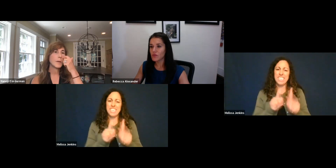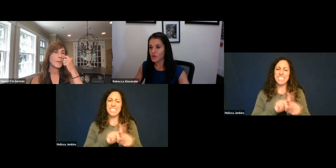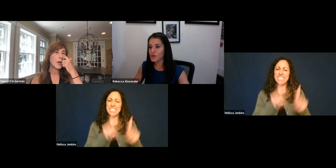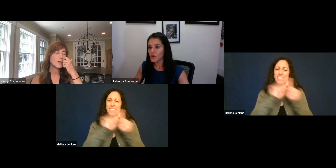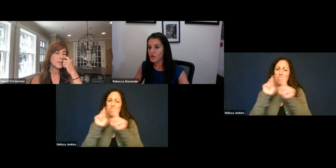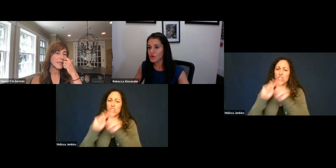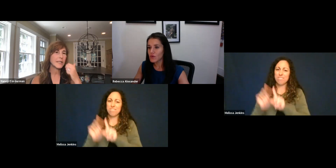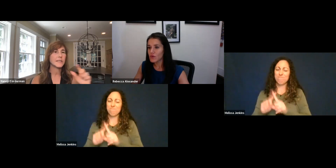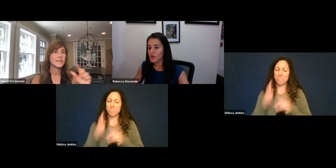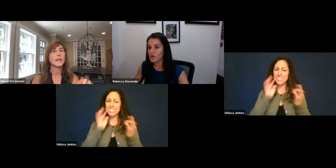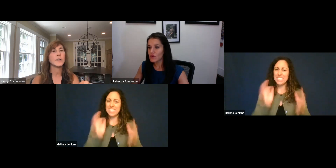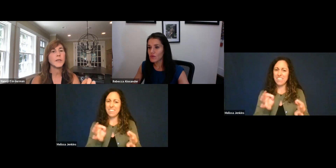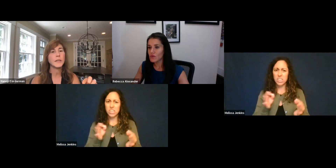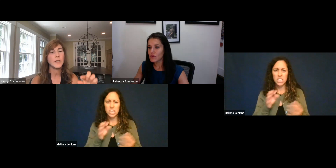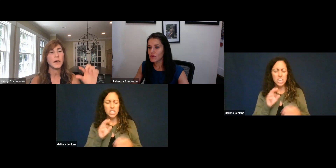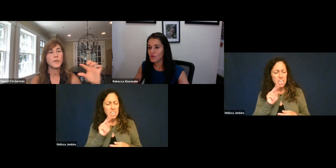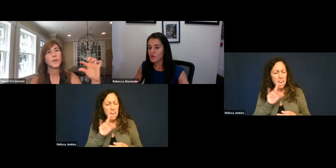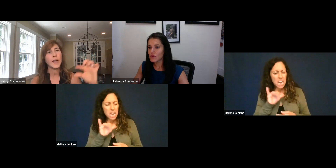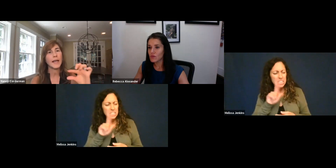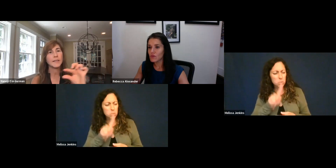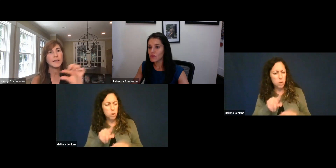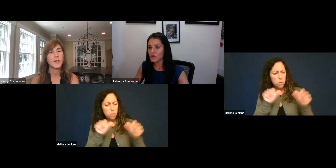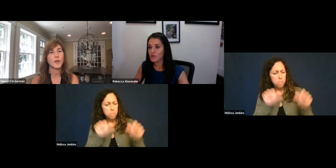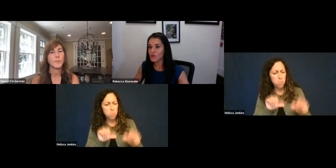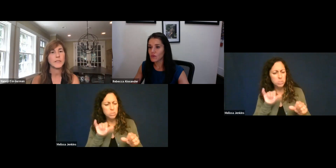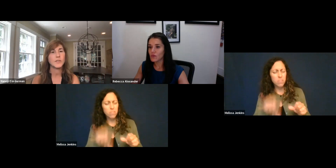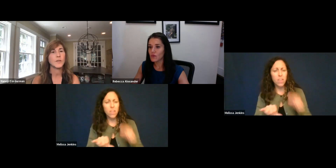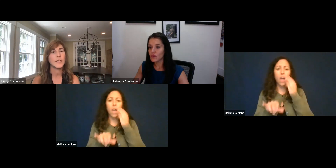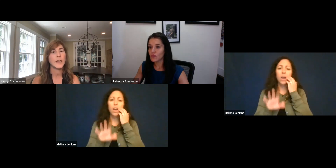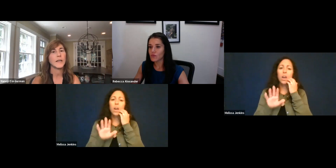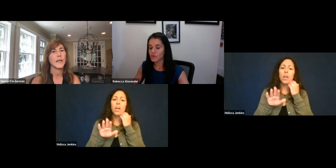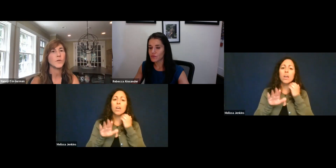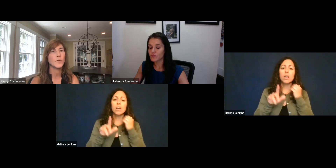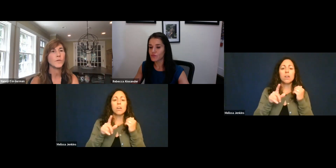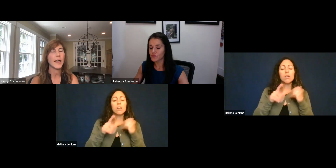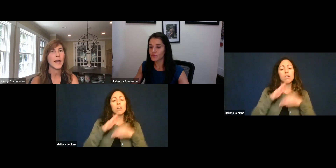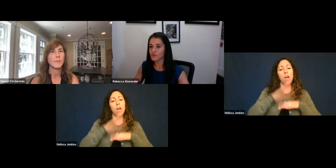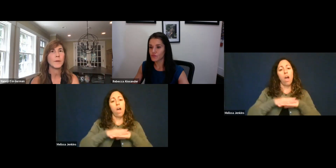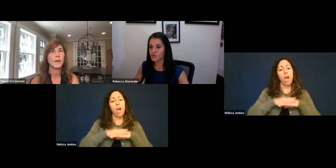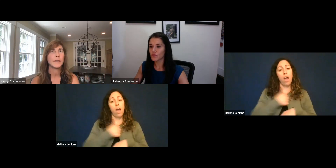We posted a document under Ask The Therapists. You can get it on the Whova app.